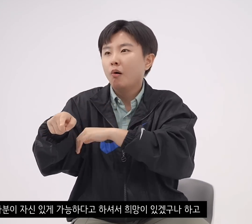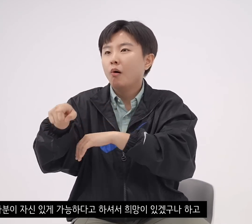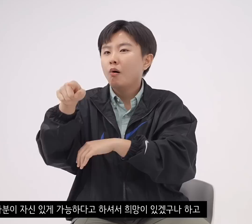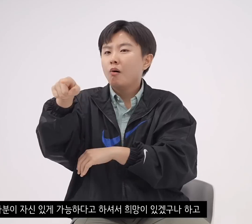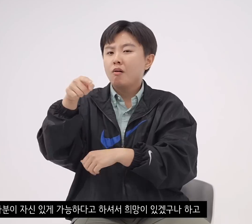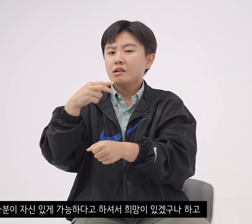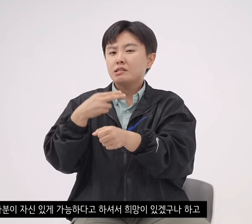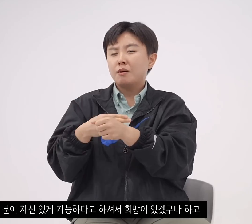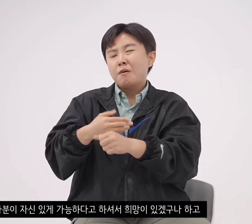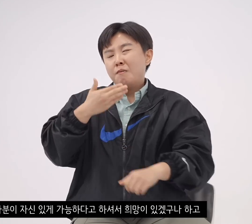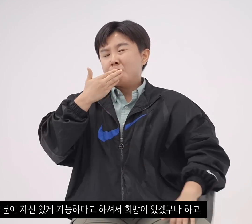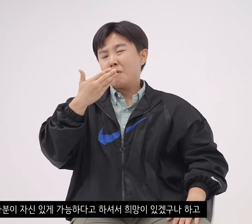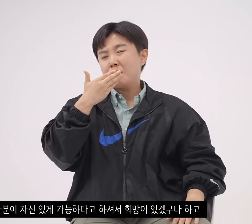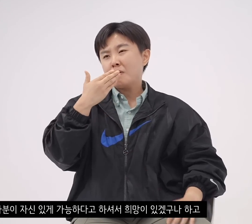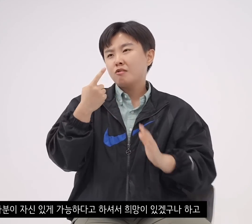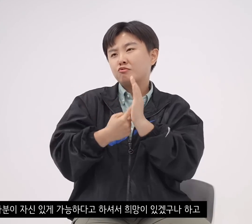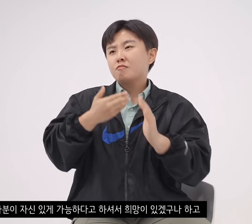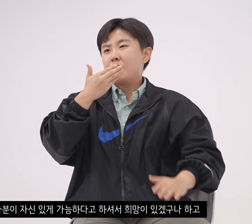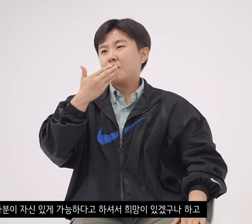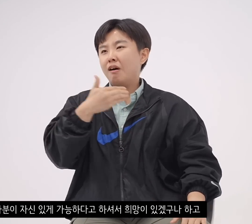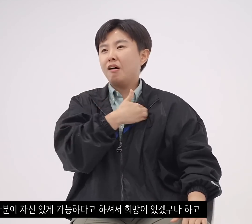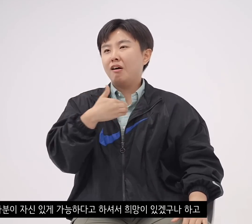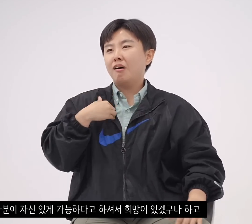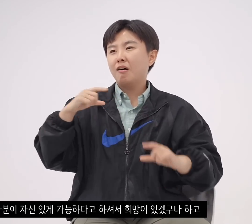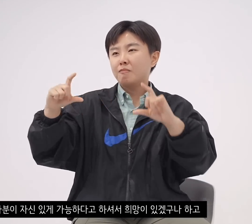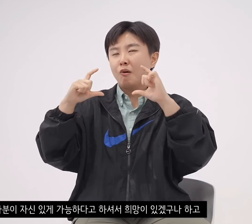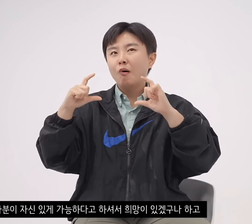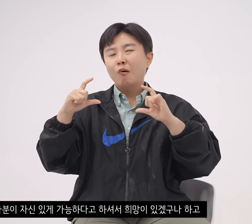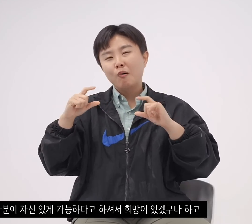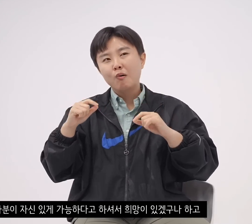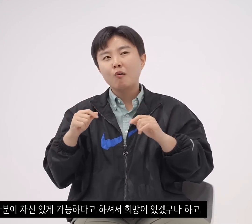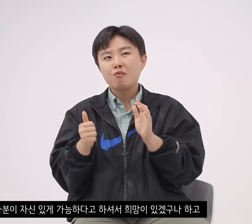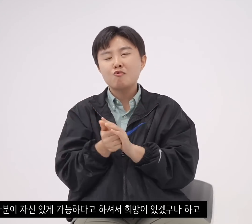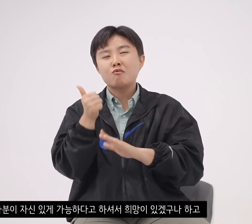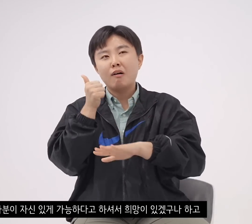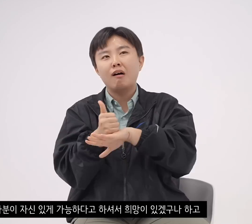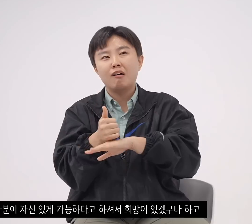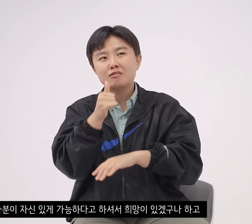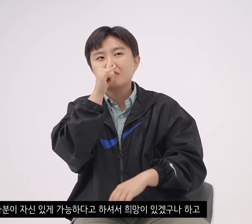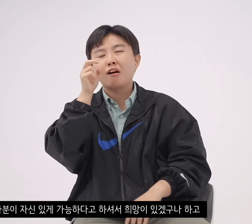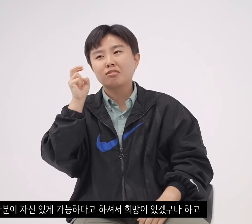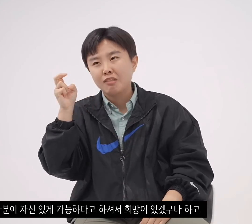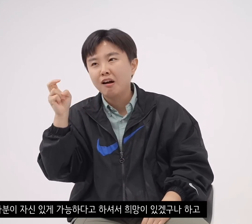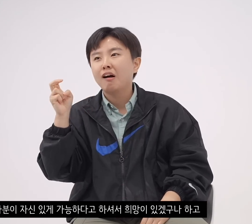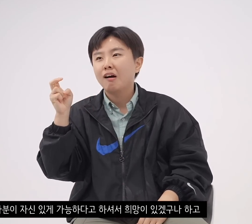The doctor confidently said it was possible, so I thought there would be hope and